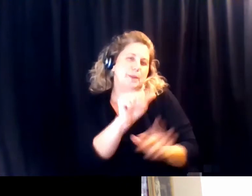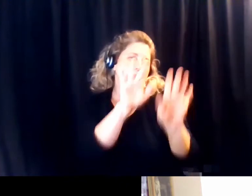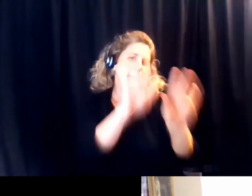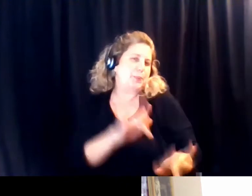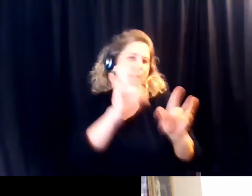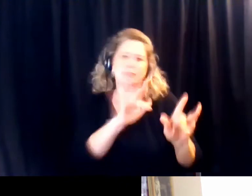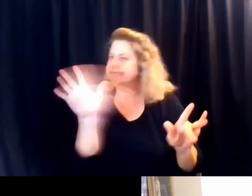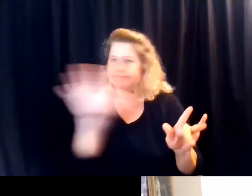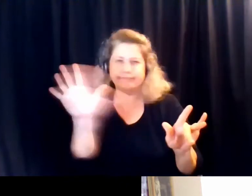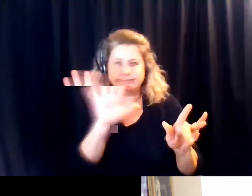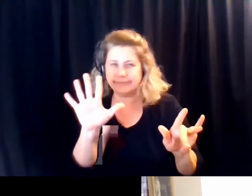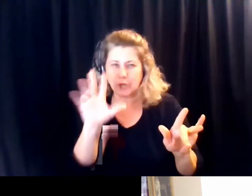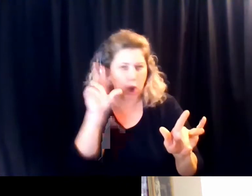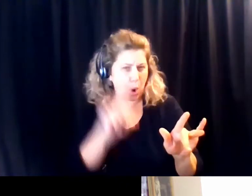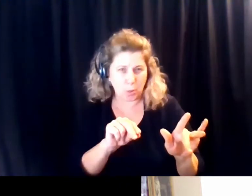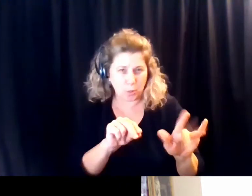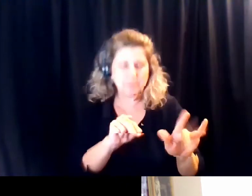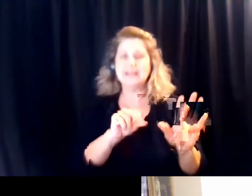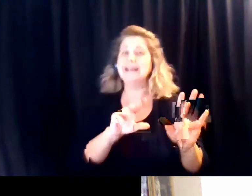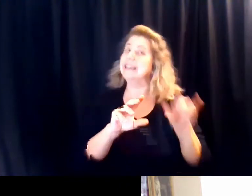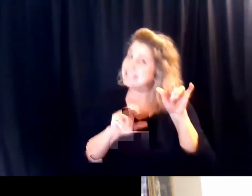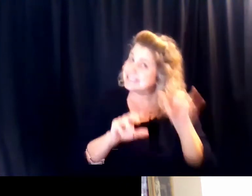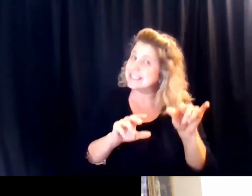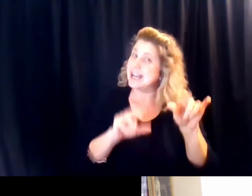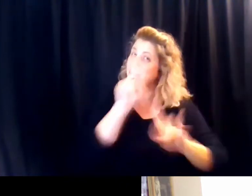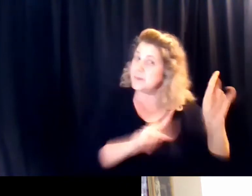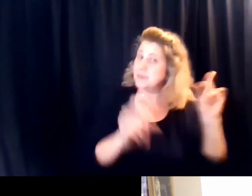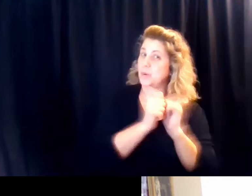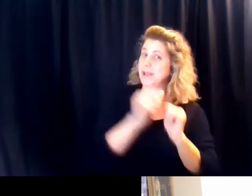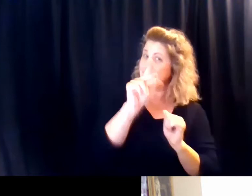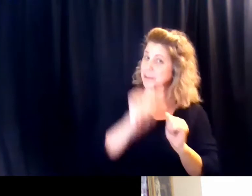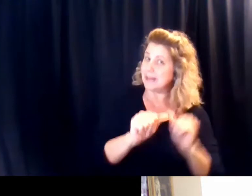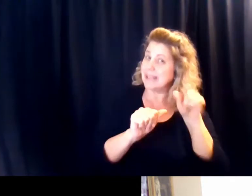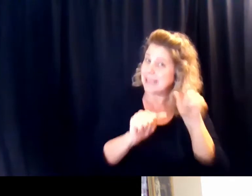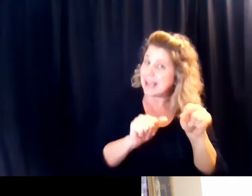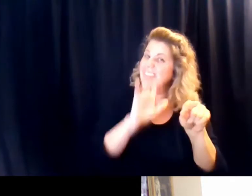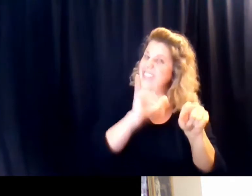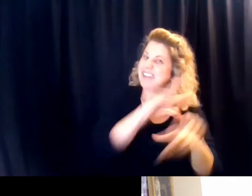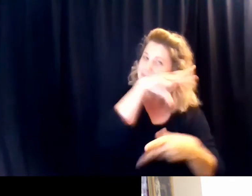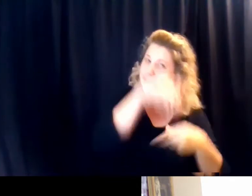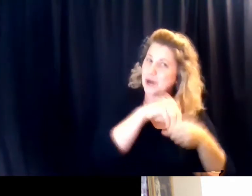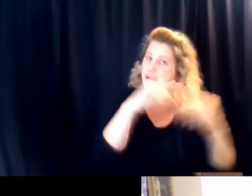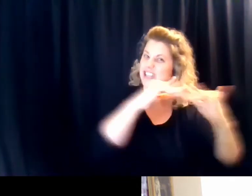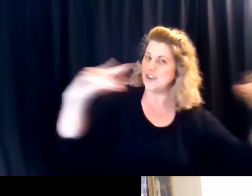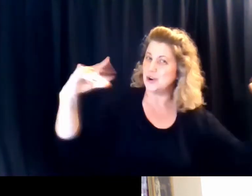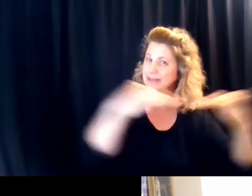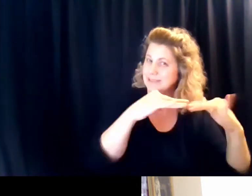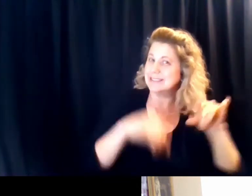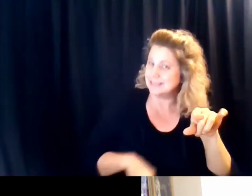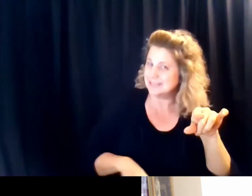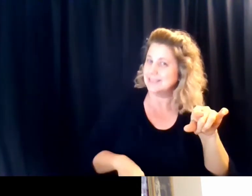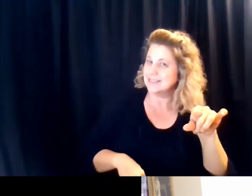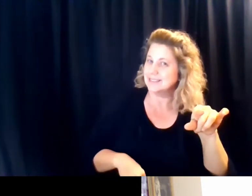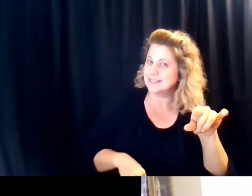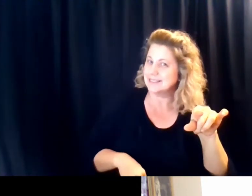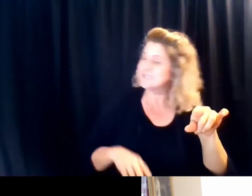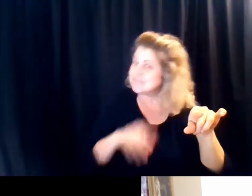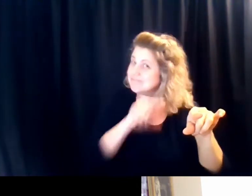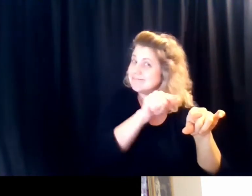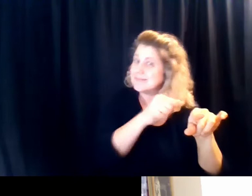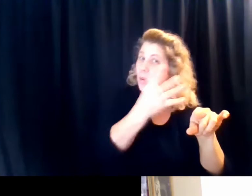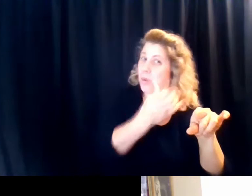Judith Heumann: So that they can do the work that we need to live in the community. I think that's really one of the issues is getting the average person.